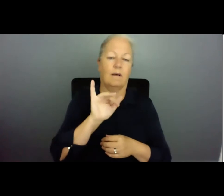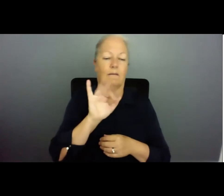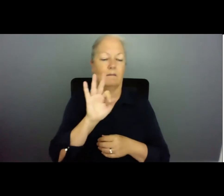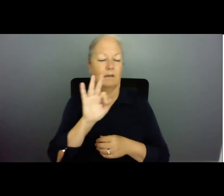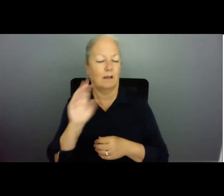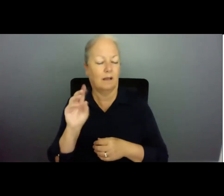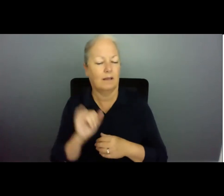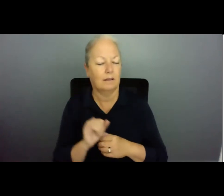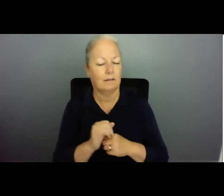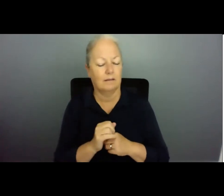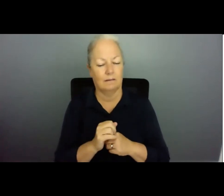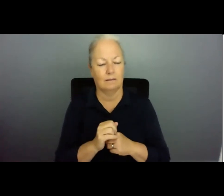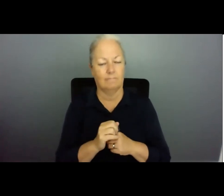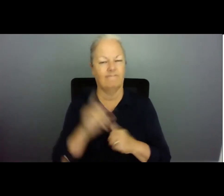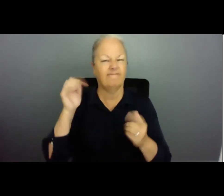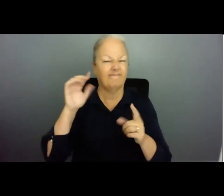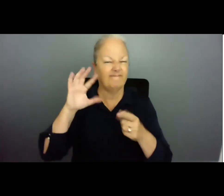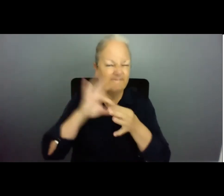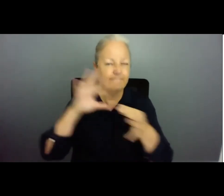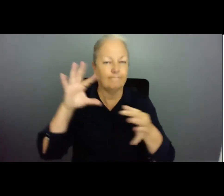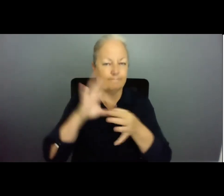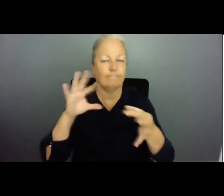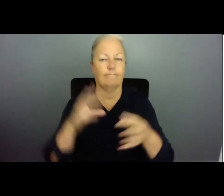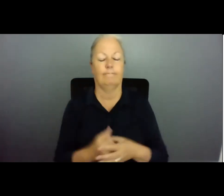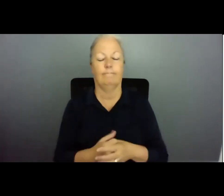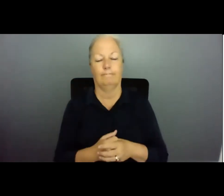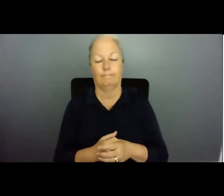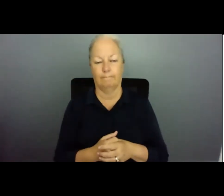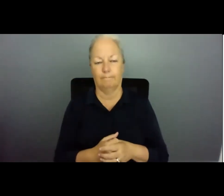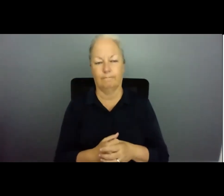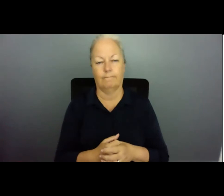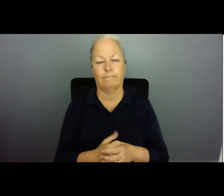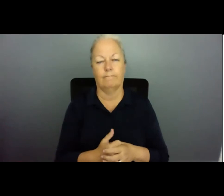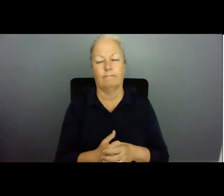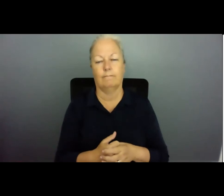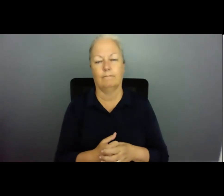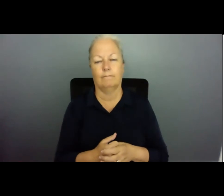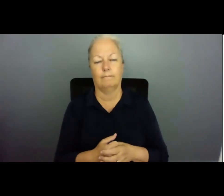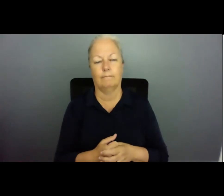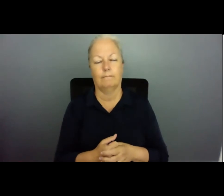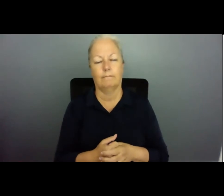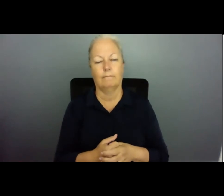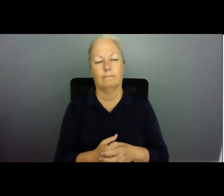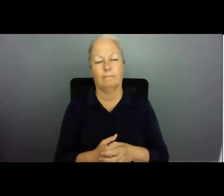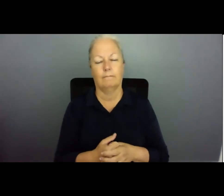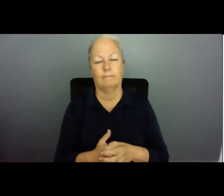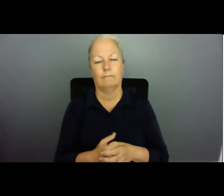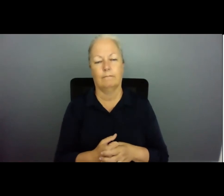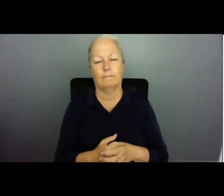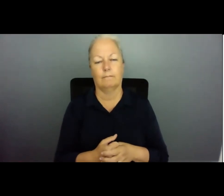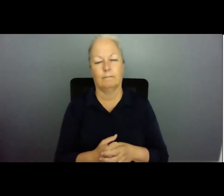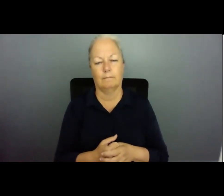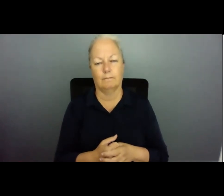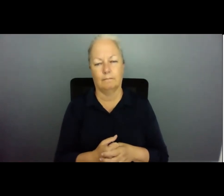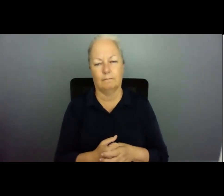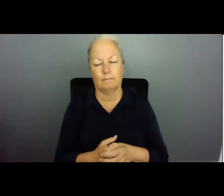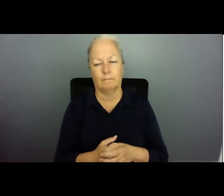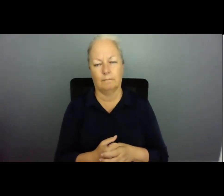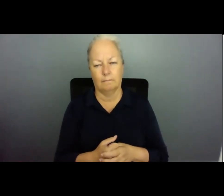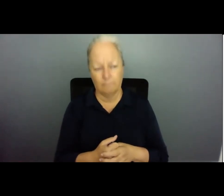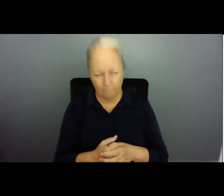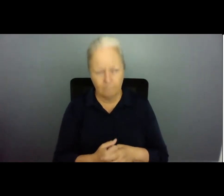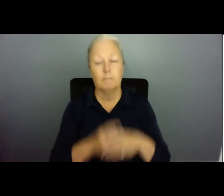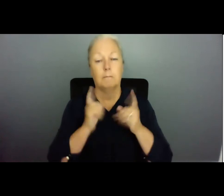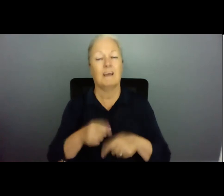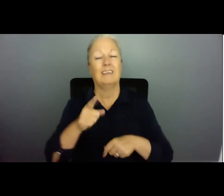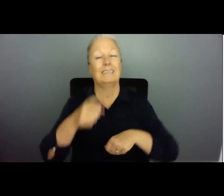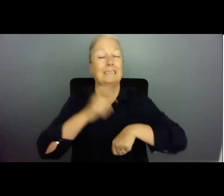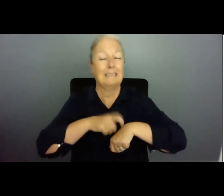on using online devices for a long time in addition some of them don't have or don't